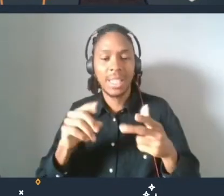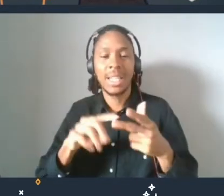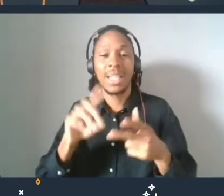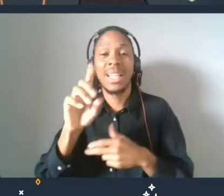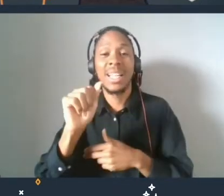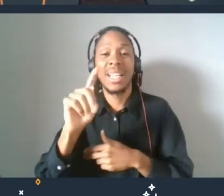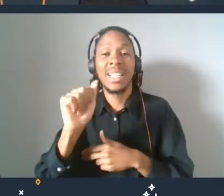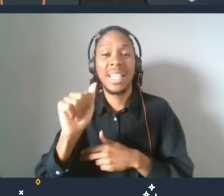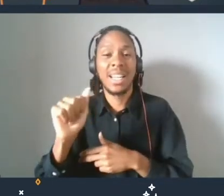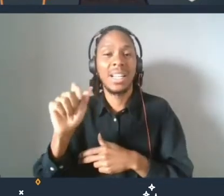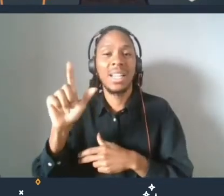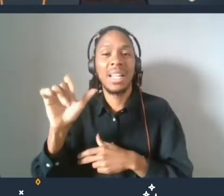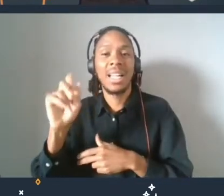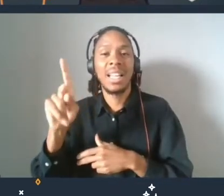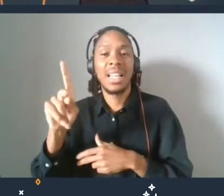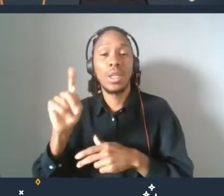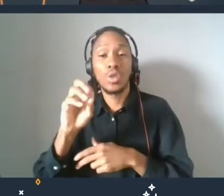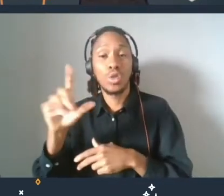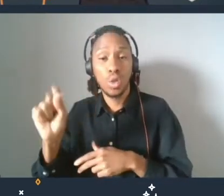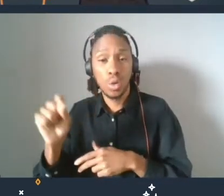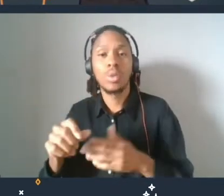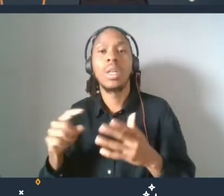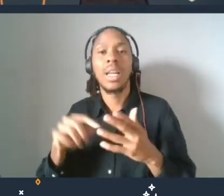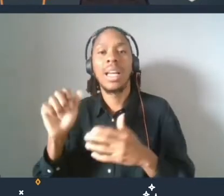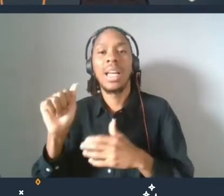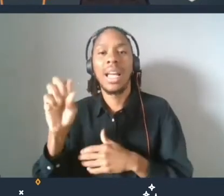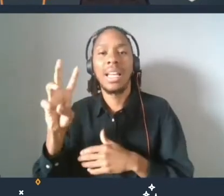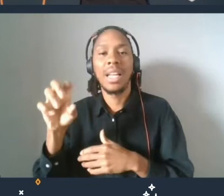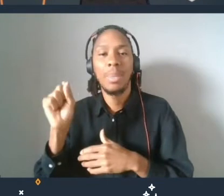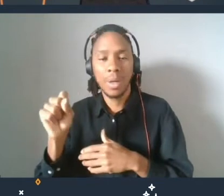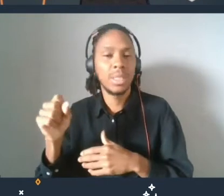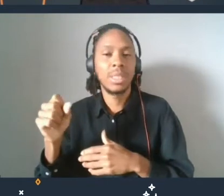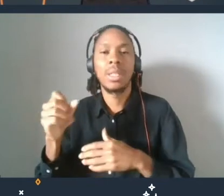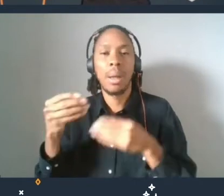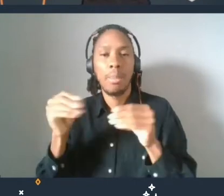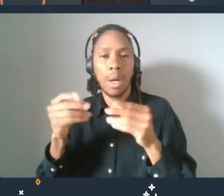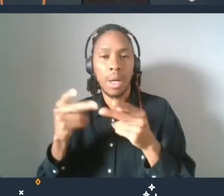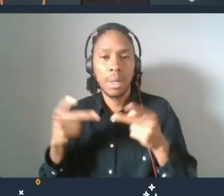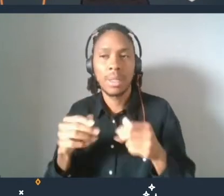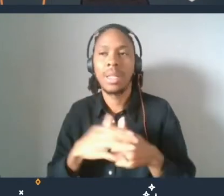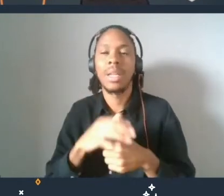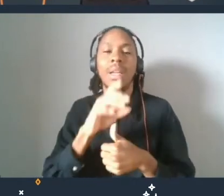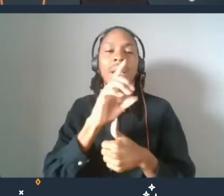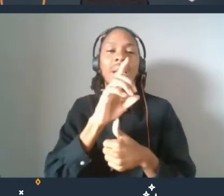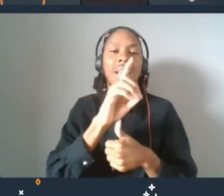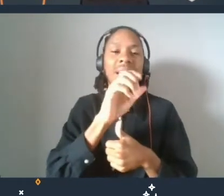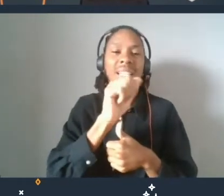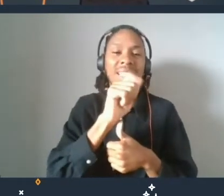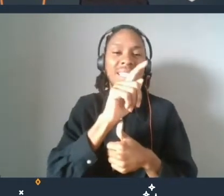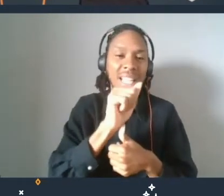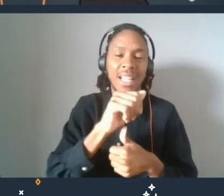through our AWS Marketplace for our partners like Databricks, Snowflake, Cloudera, Dremio, Qubole, and Splunk.